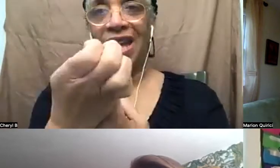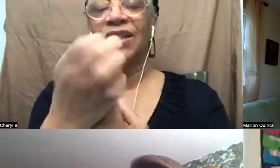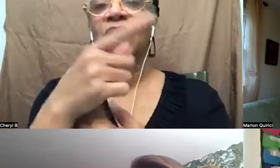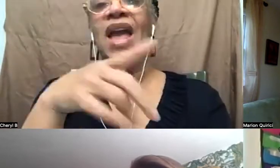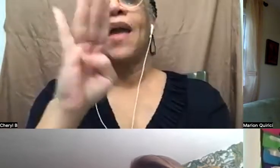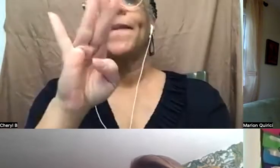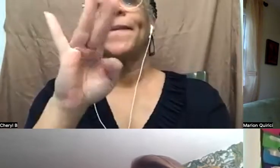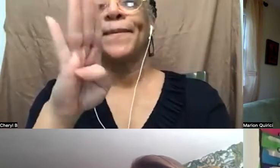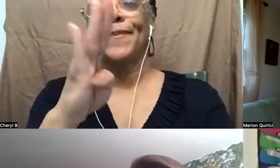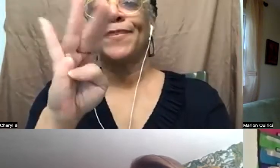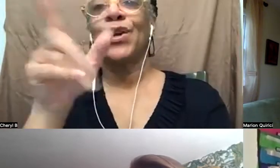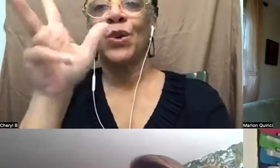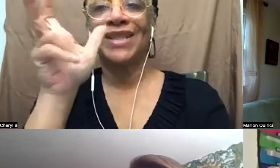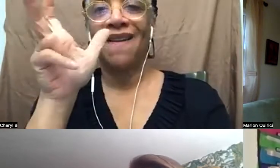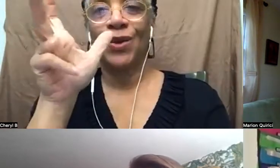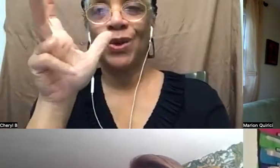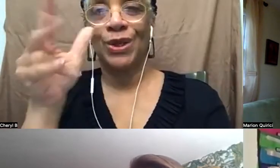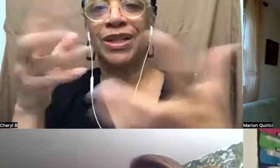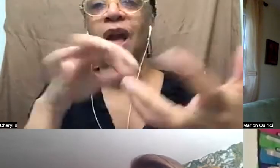Our moderator Marina Tsaplina,